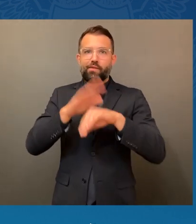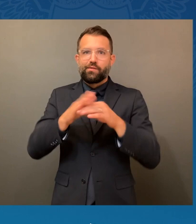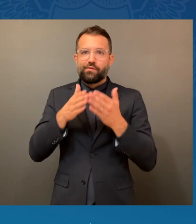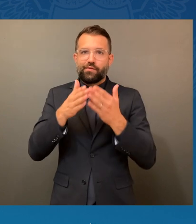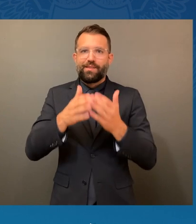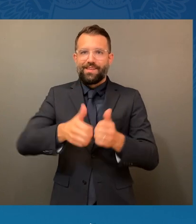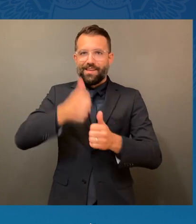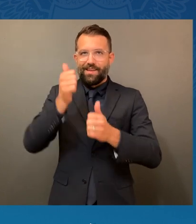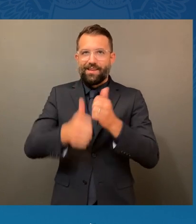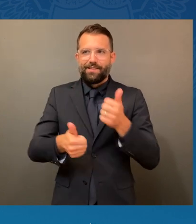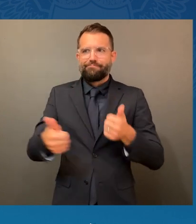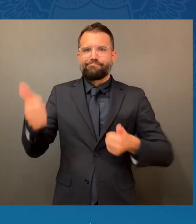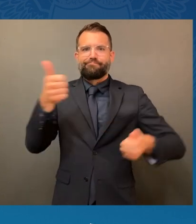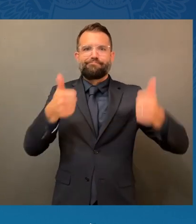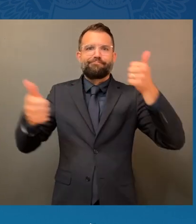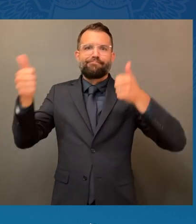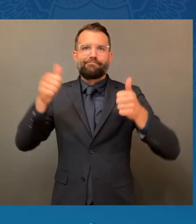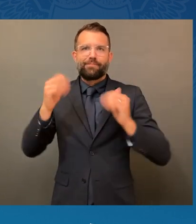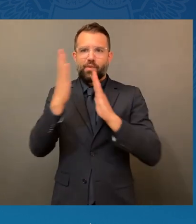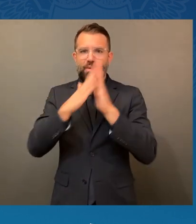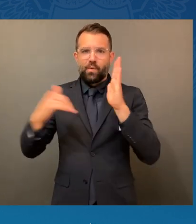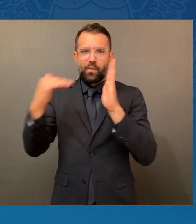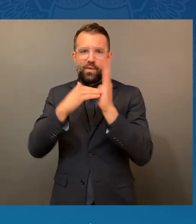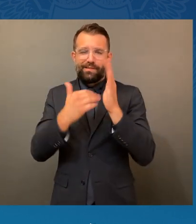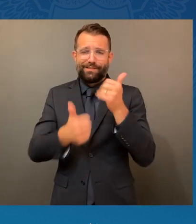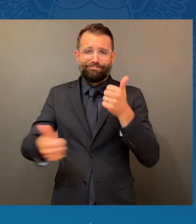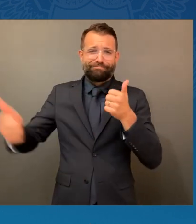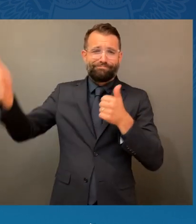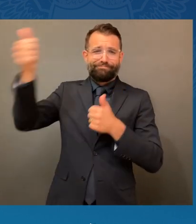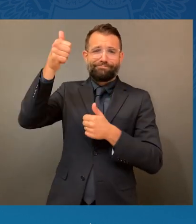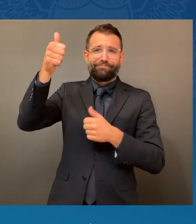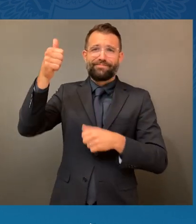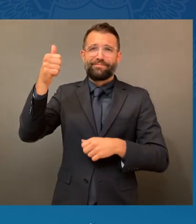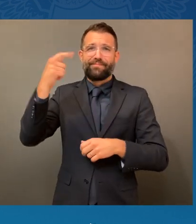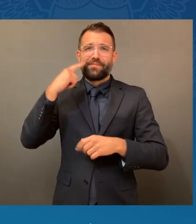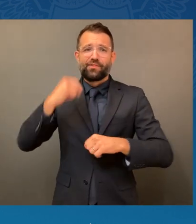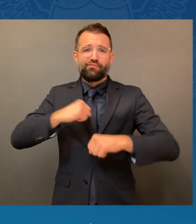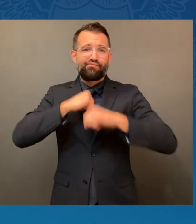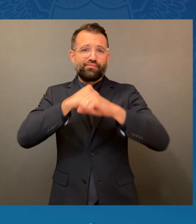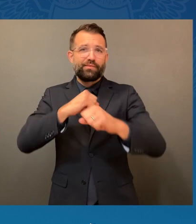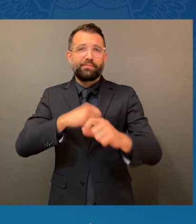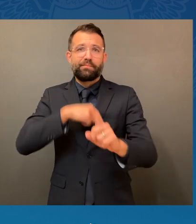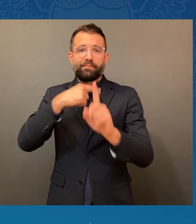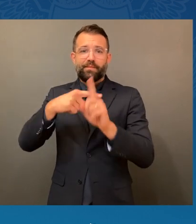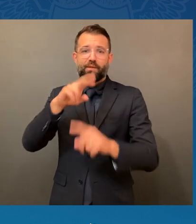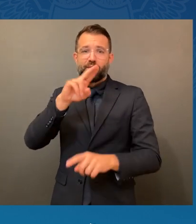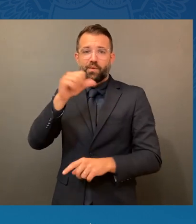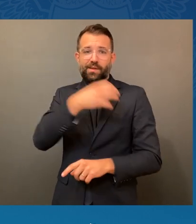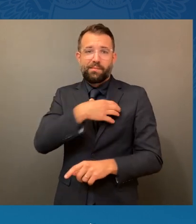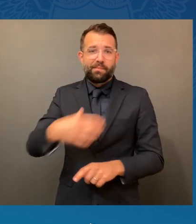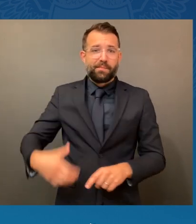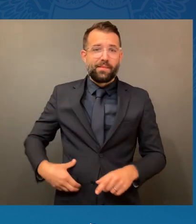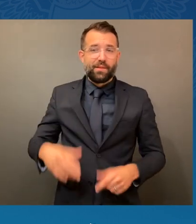including the Minister of Defense, as well as the United States Ambassador to New Zealand, recently completing a nine months